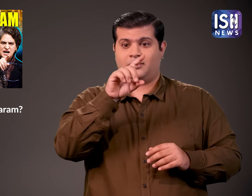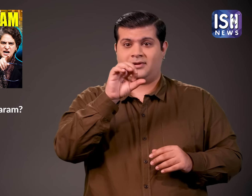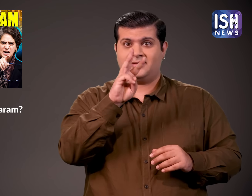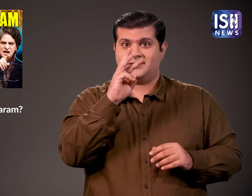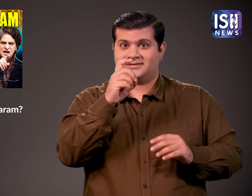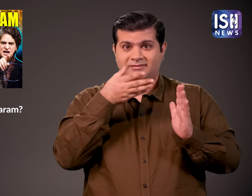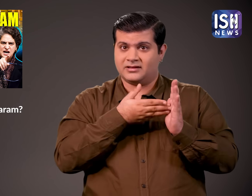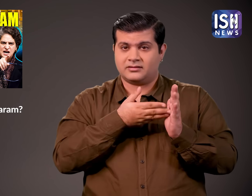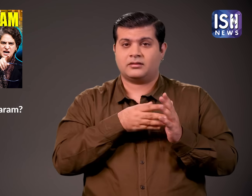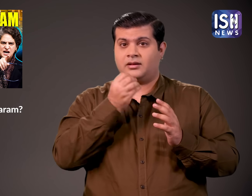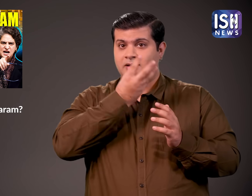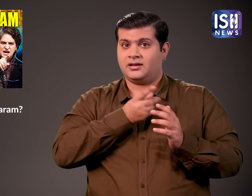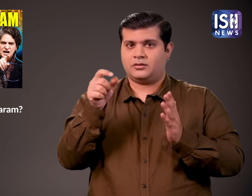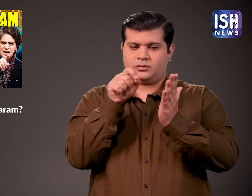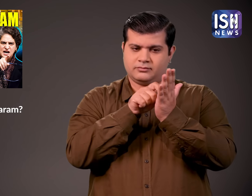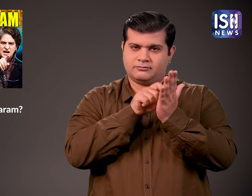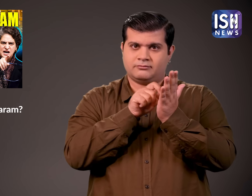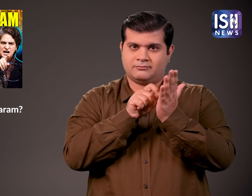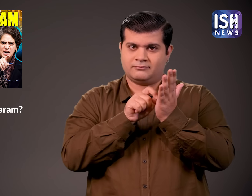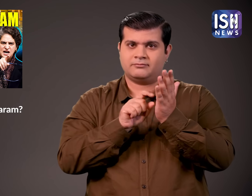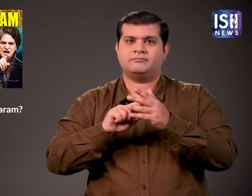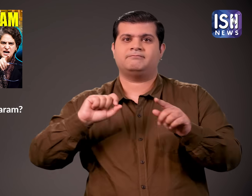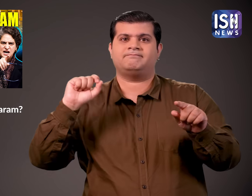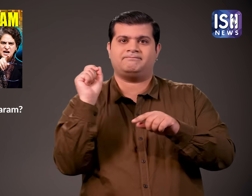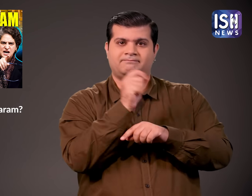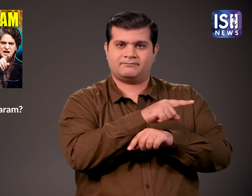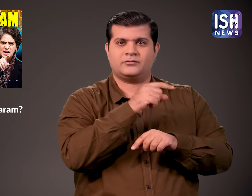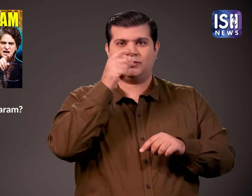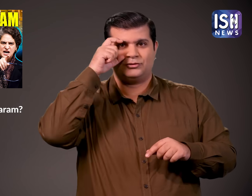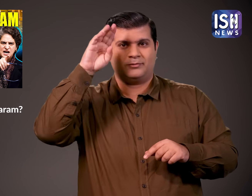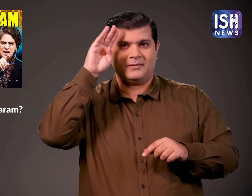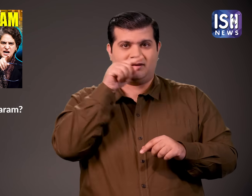In 1937, Nehru ji wrote to Bose,